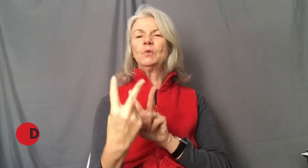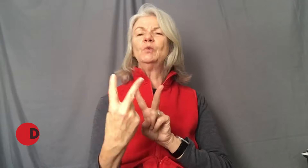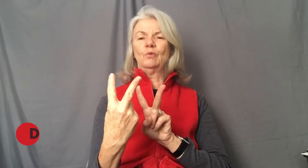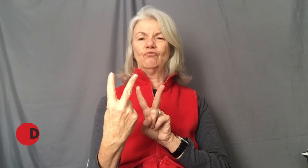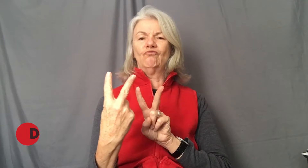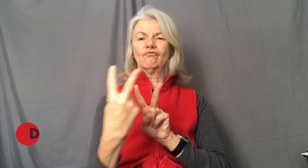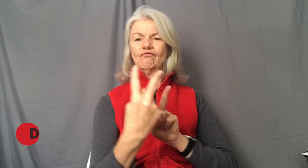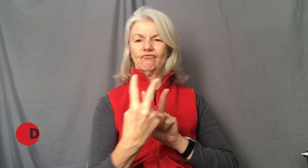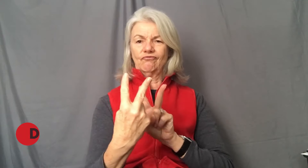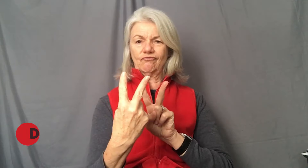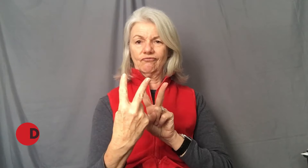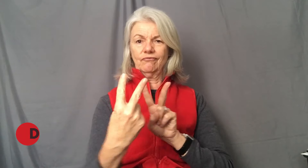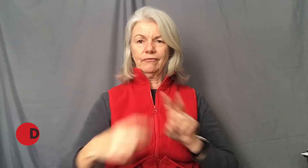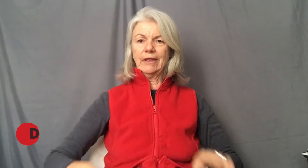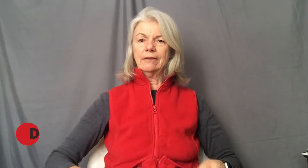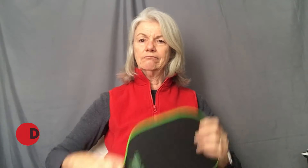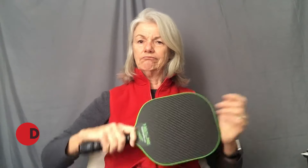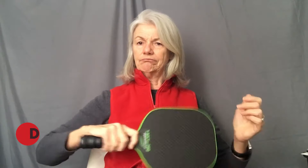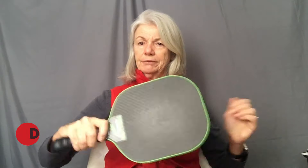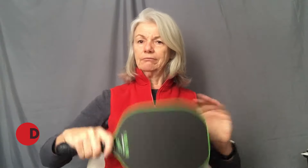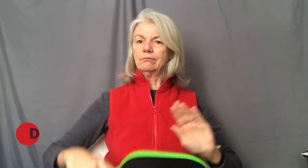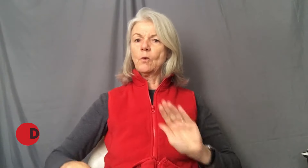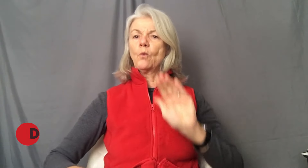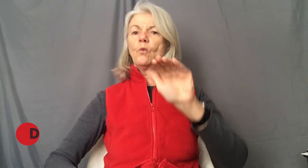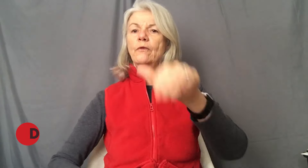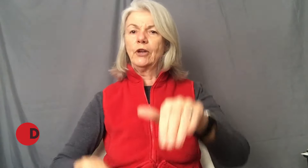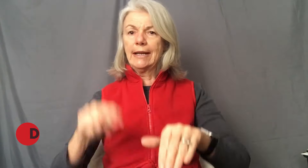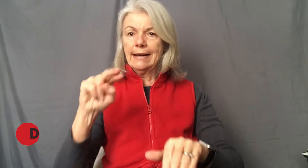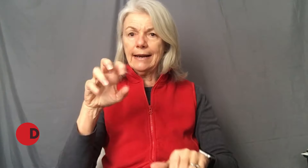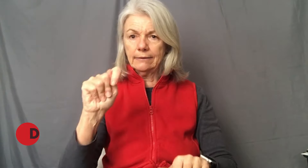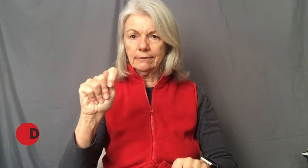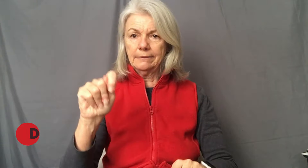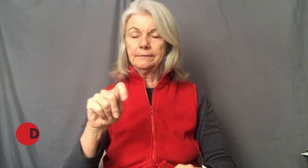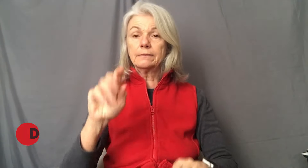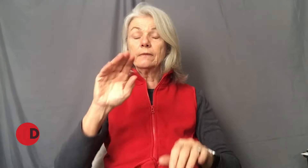doubles is more common. You volley the ball over the net.